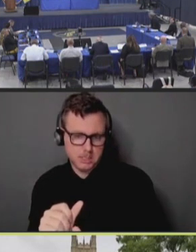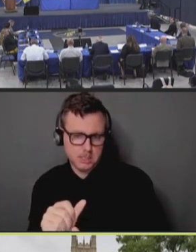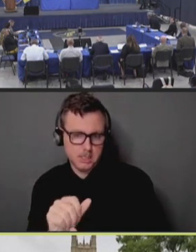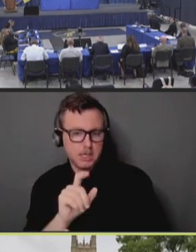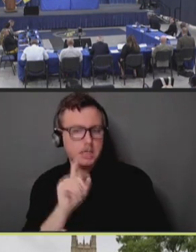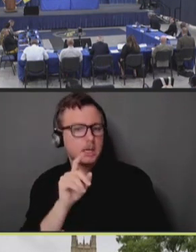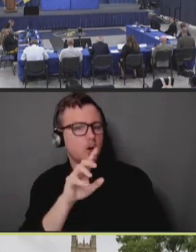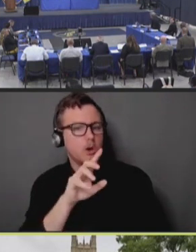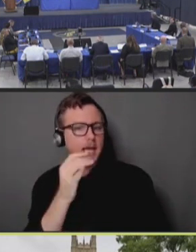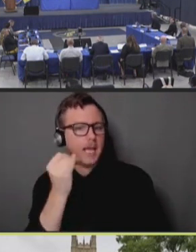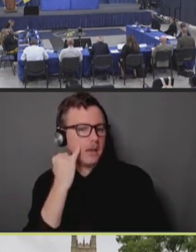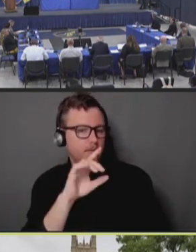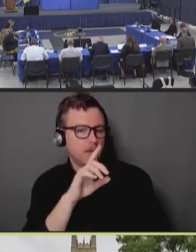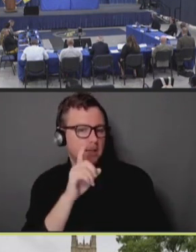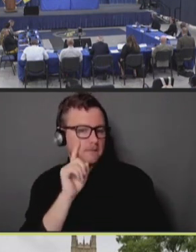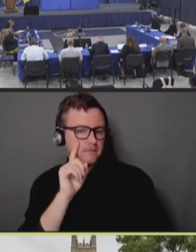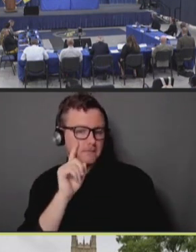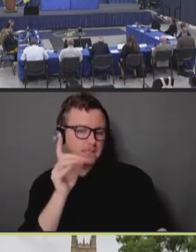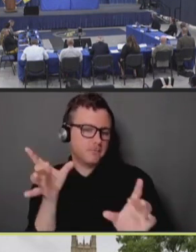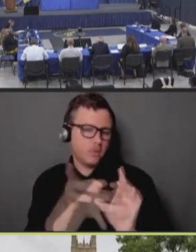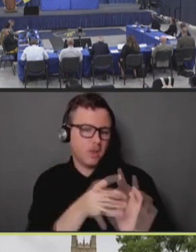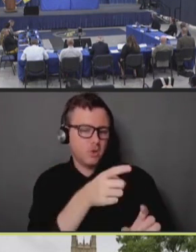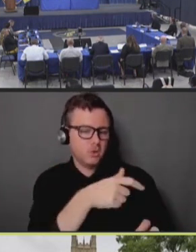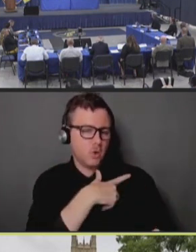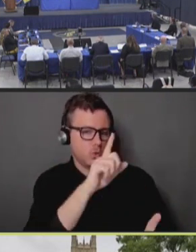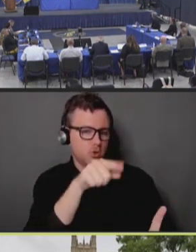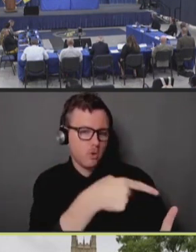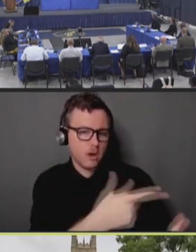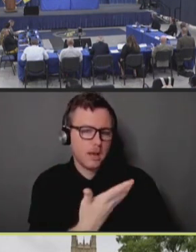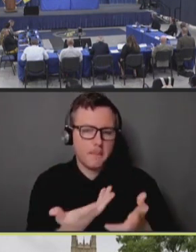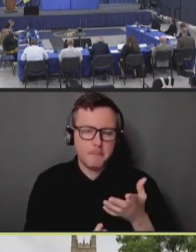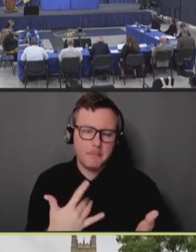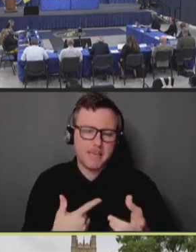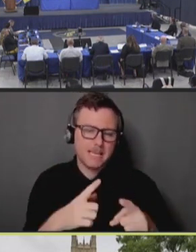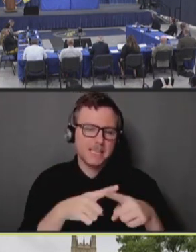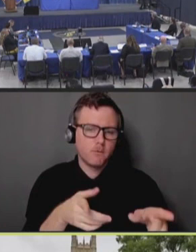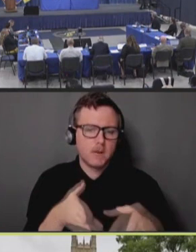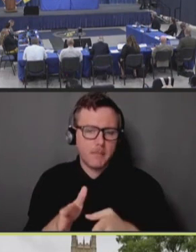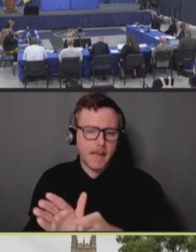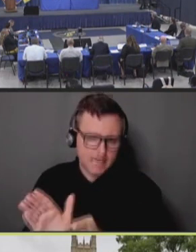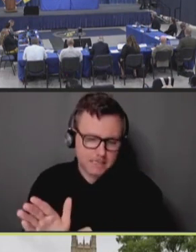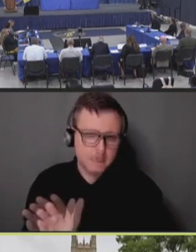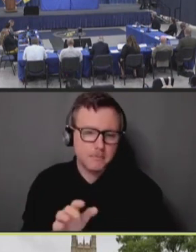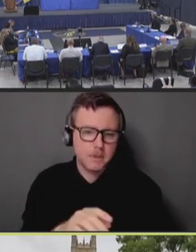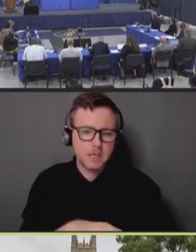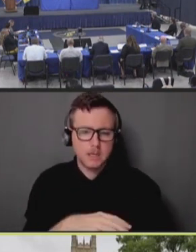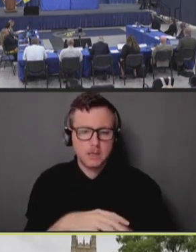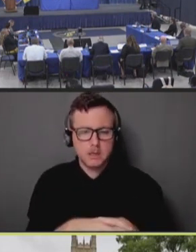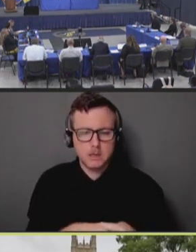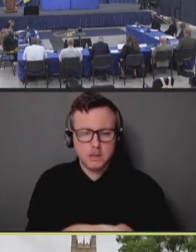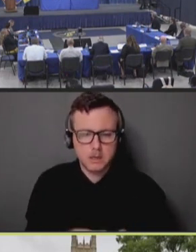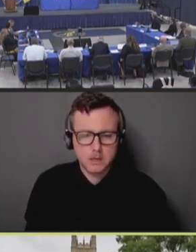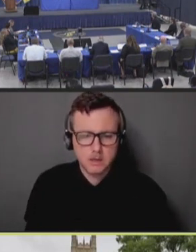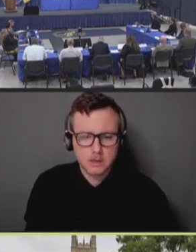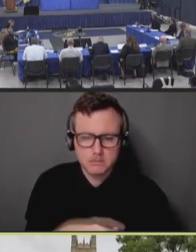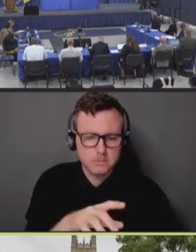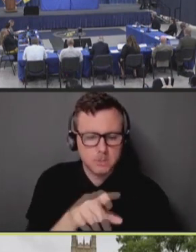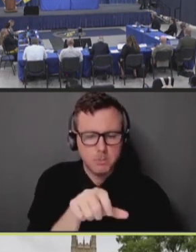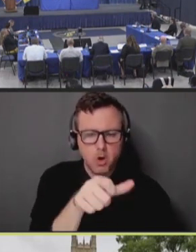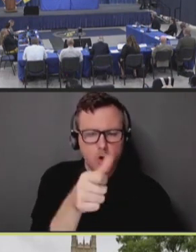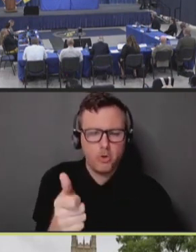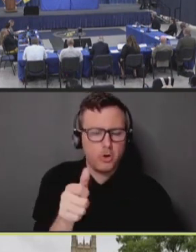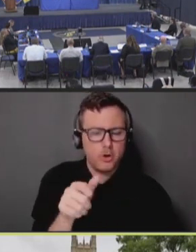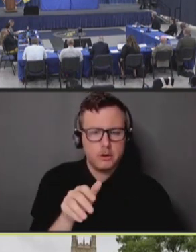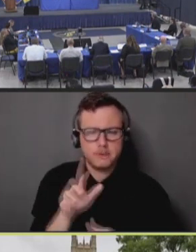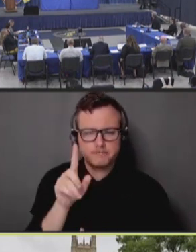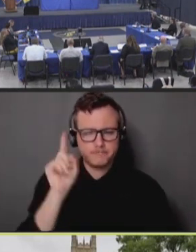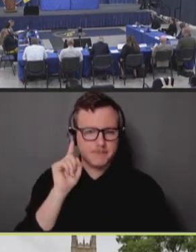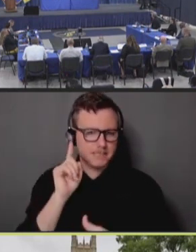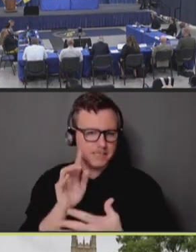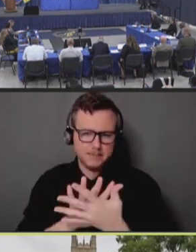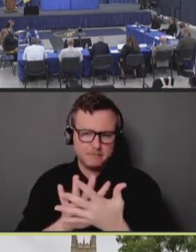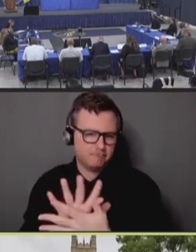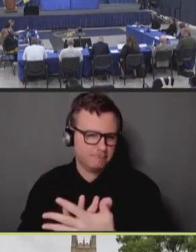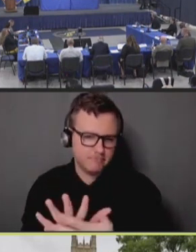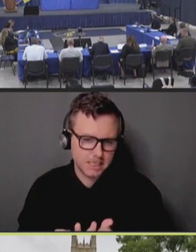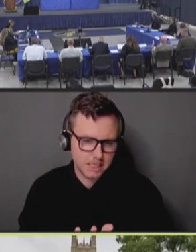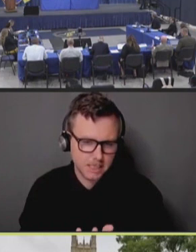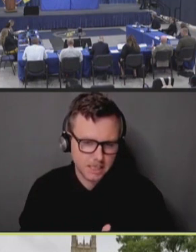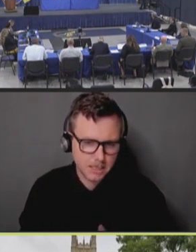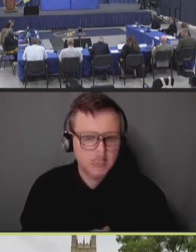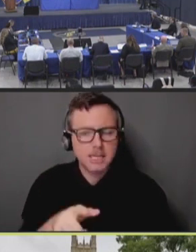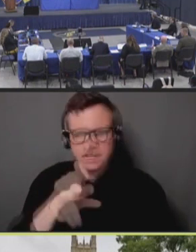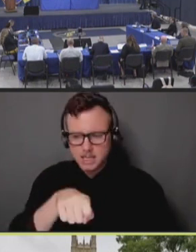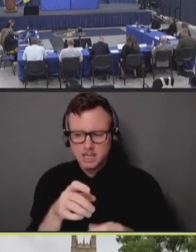So, it's probably different mechanisms such as strength, immunity, or else.